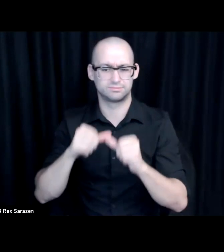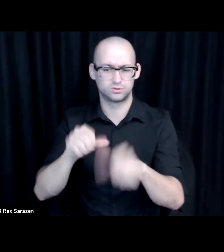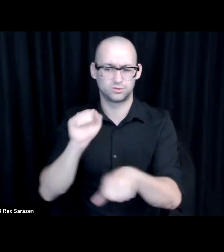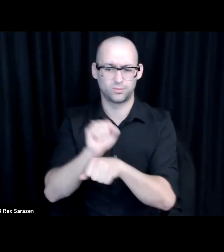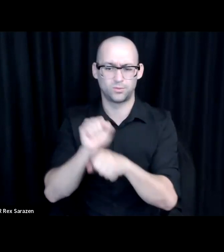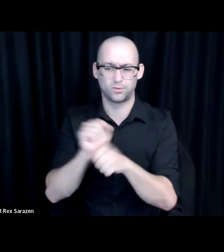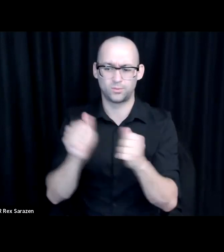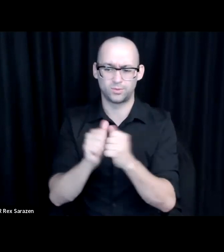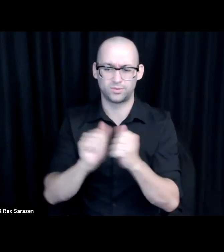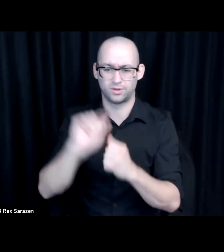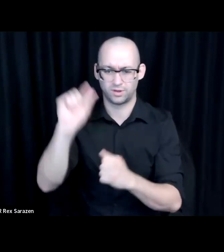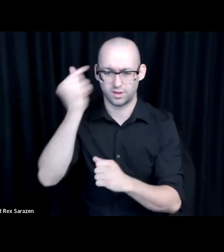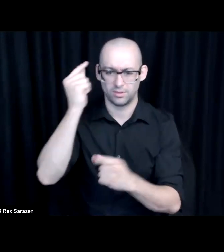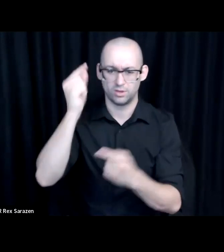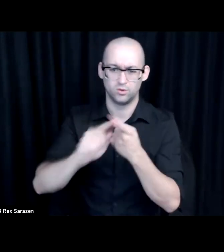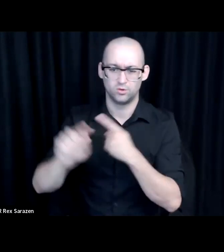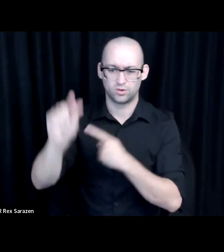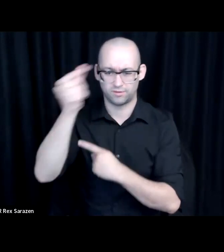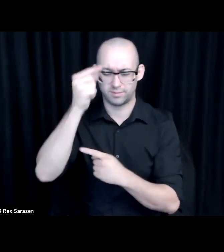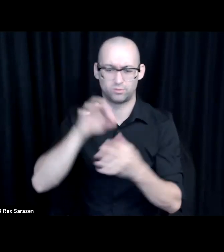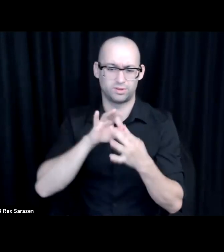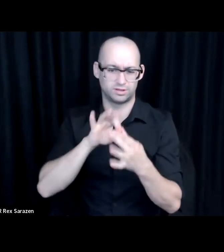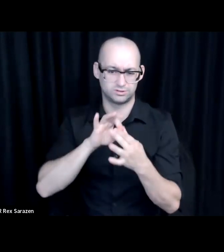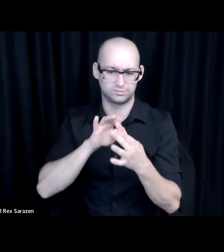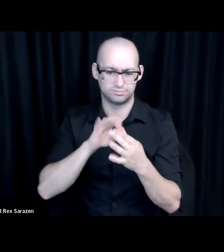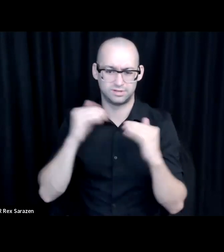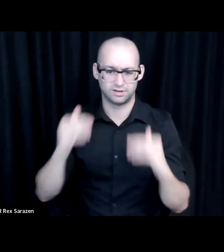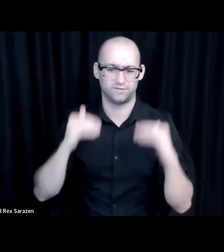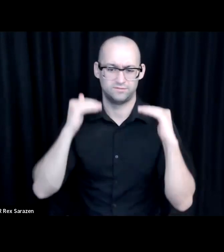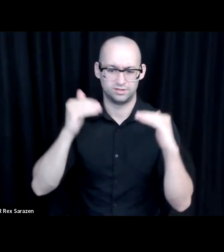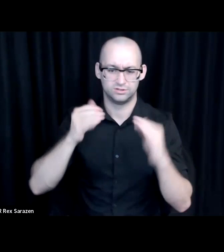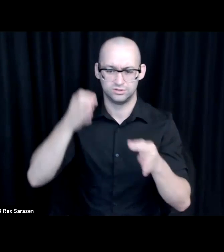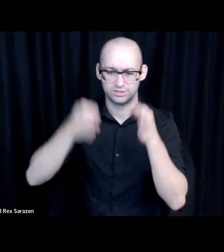to government relations, advance justice and equity for Native Peoples, explore remedial